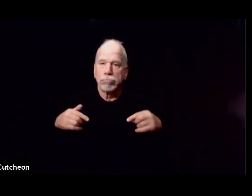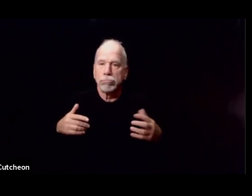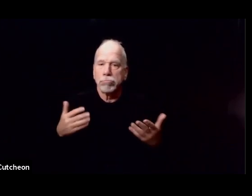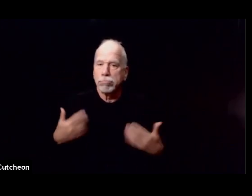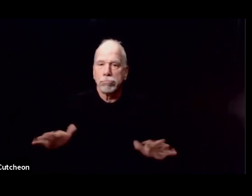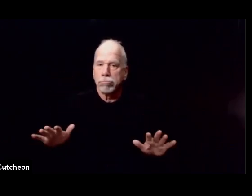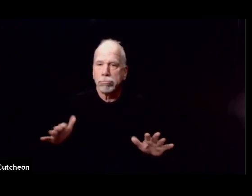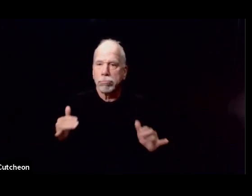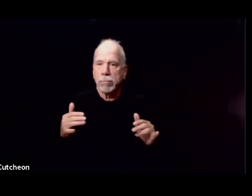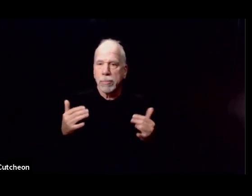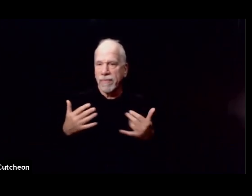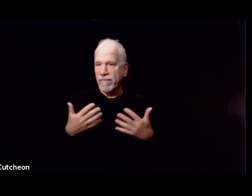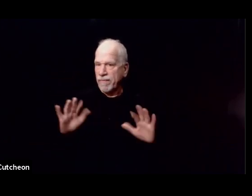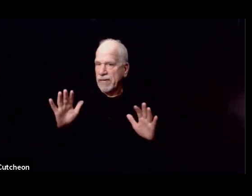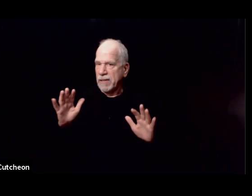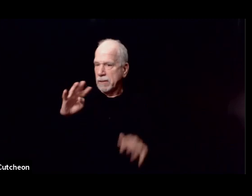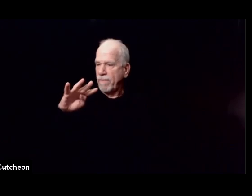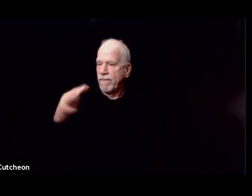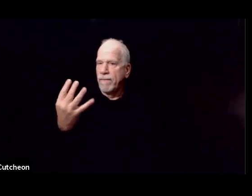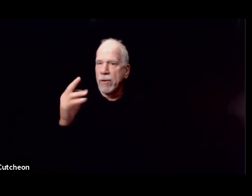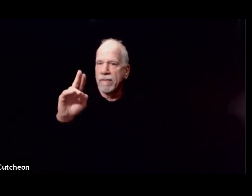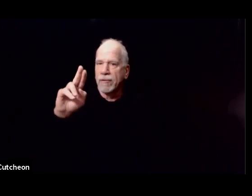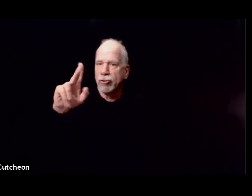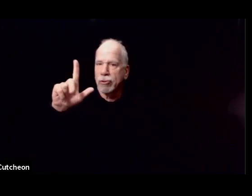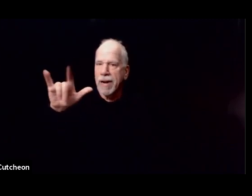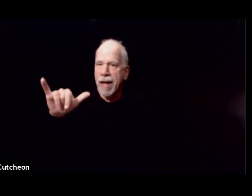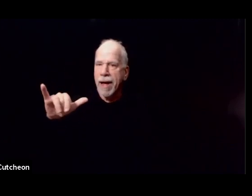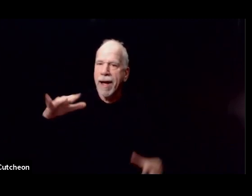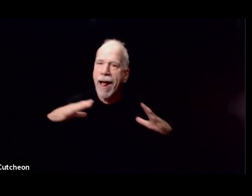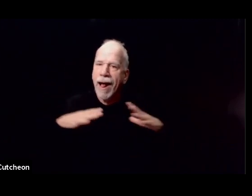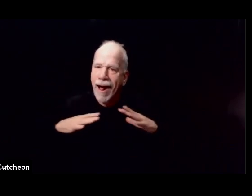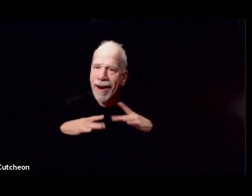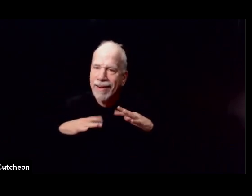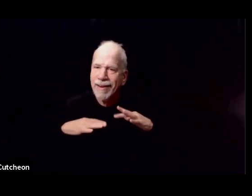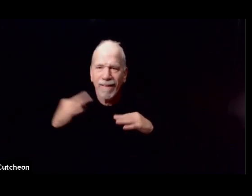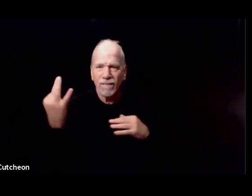and we know how tempting it is to feel like we can go back to normal especially when we're